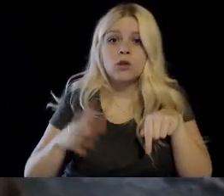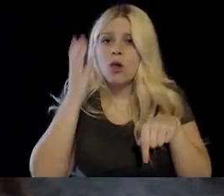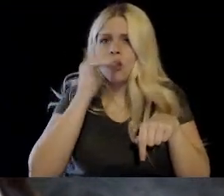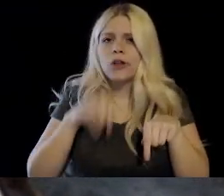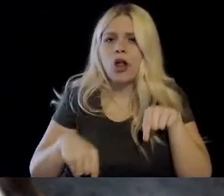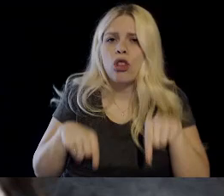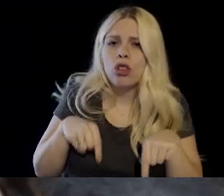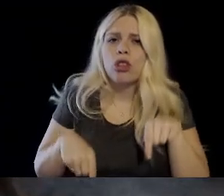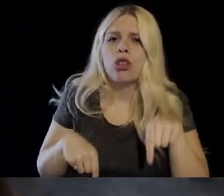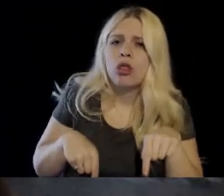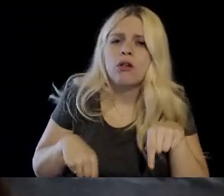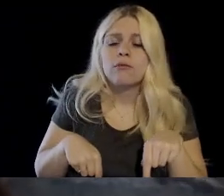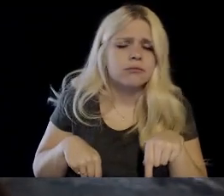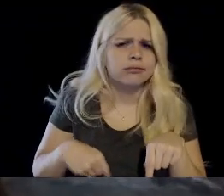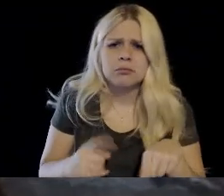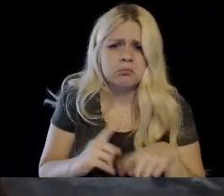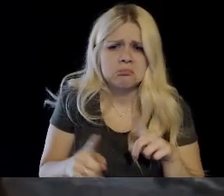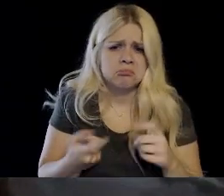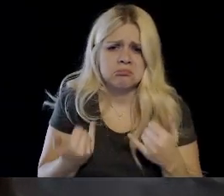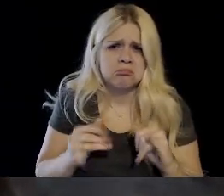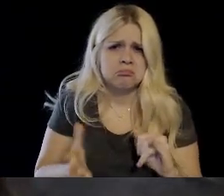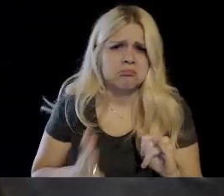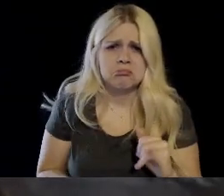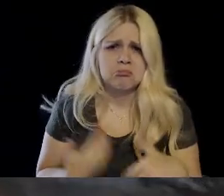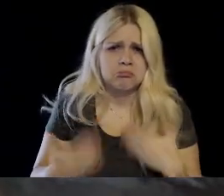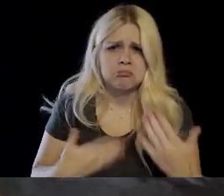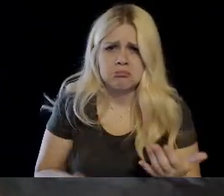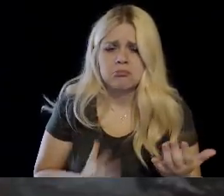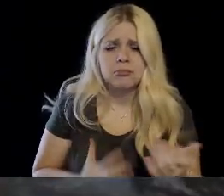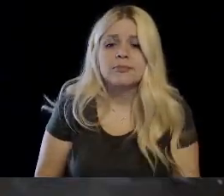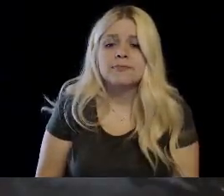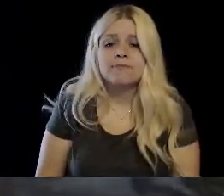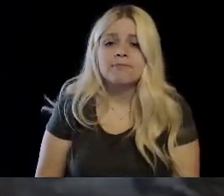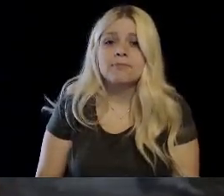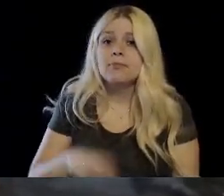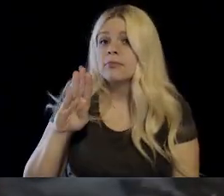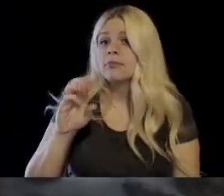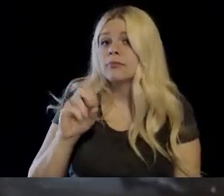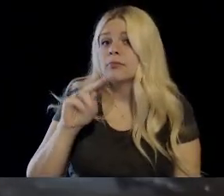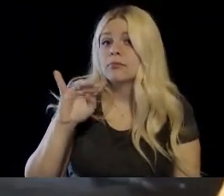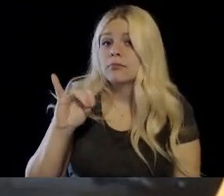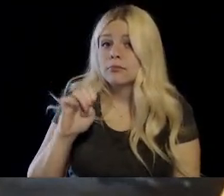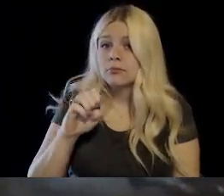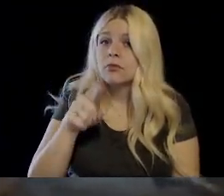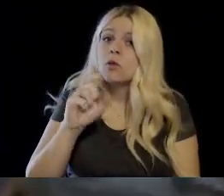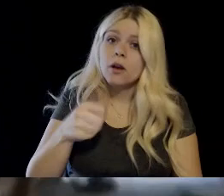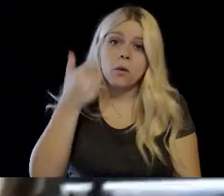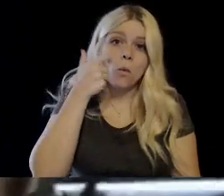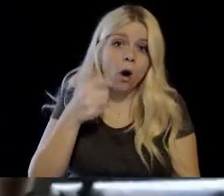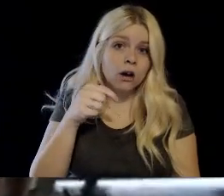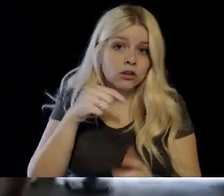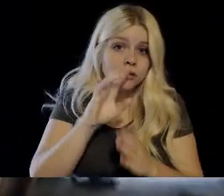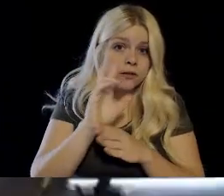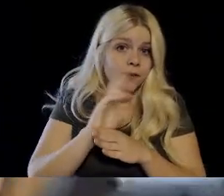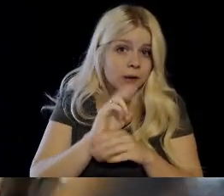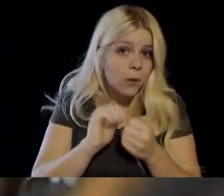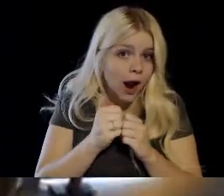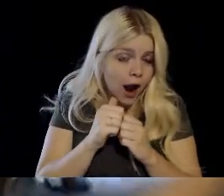Joanne: It doesn't slow her down, at all. Erica: Bonnie, yes. You can watch these by going to YouTube and, um, our Hogle Zoo channel